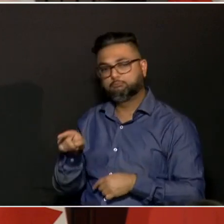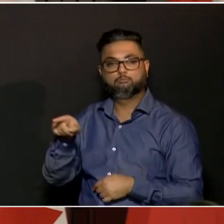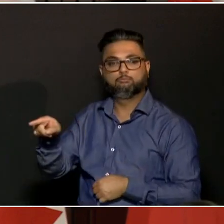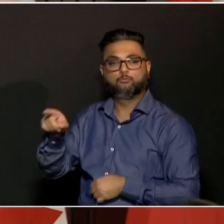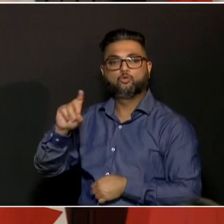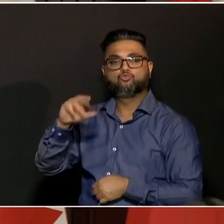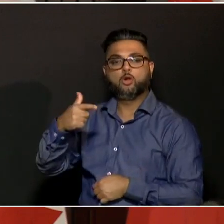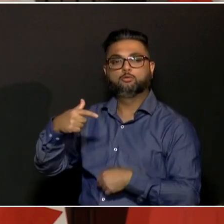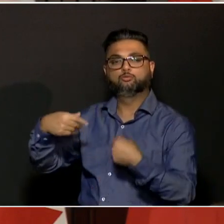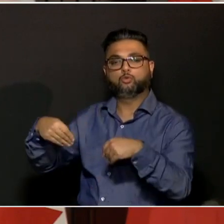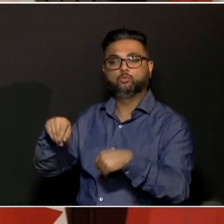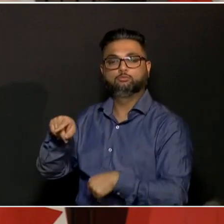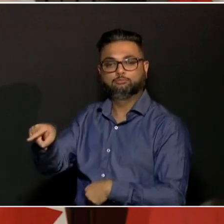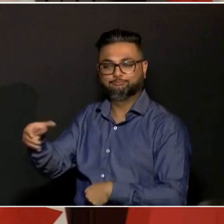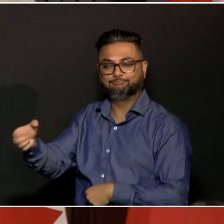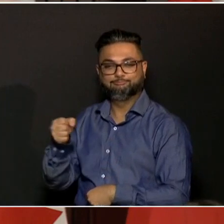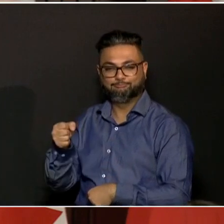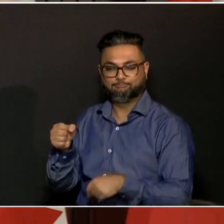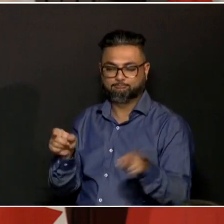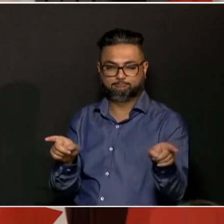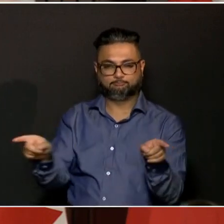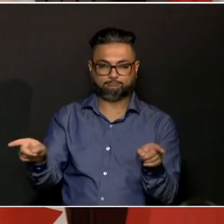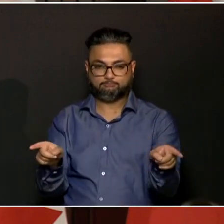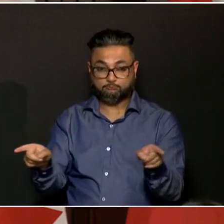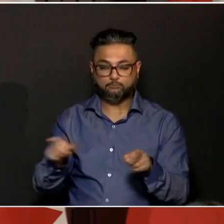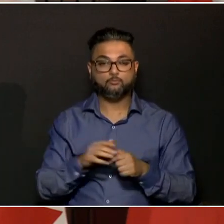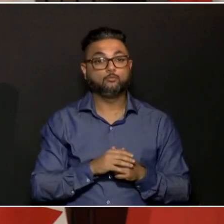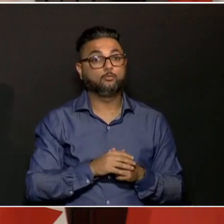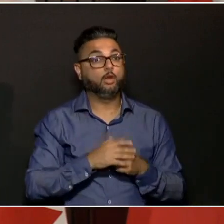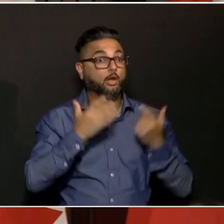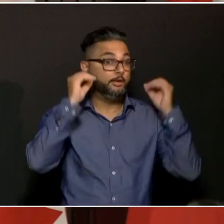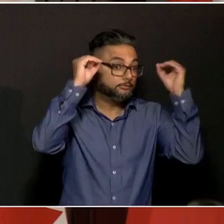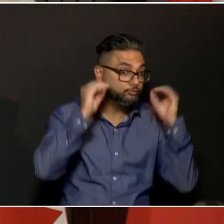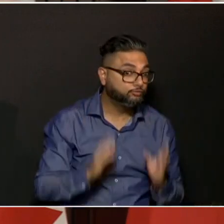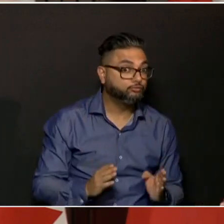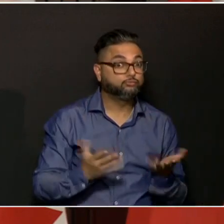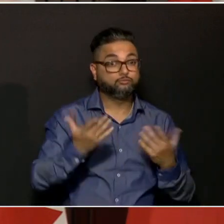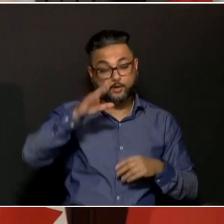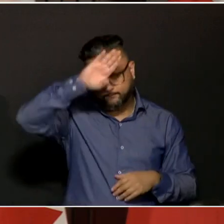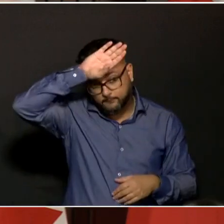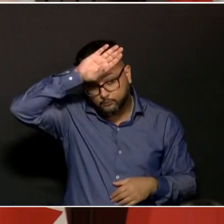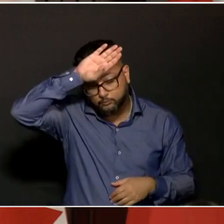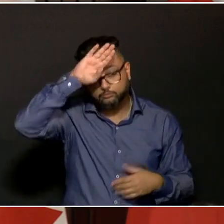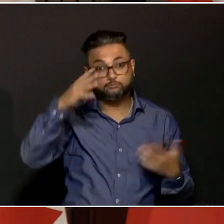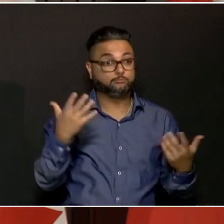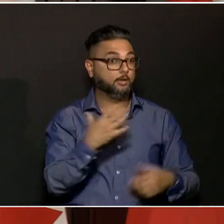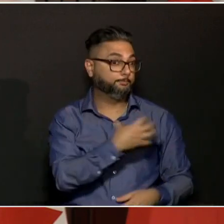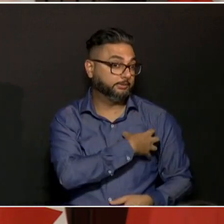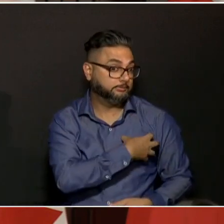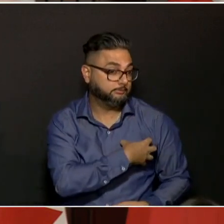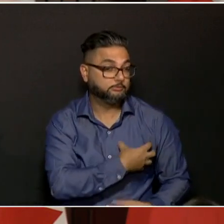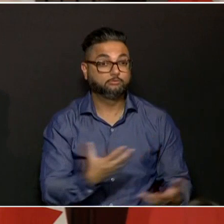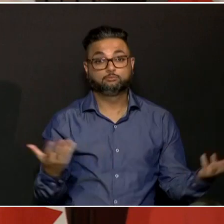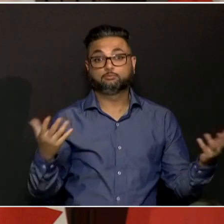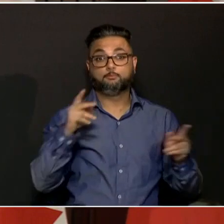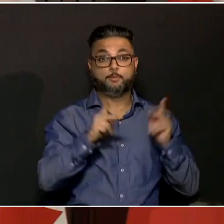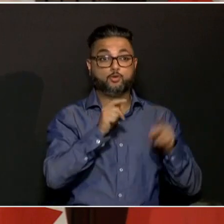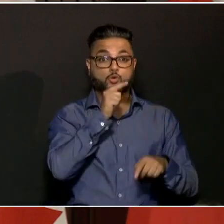who are asymptomatic can quickly go further test and get back to work whether each as teachers, firefighters,